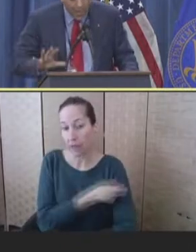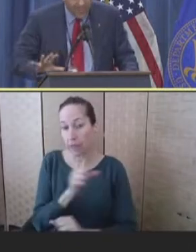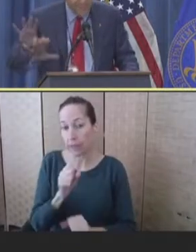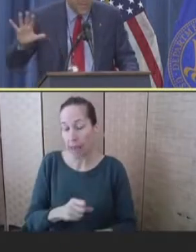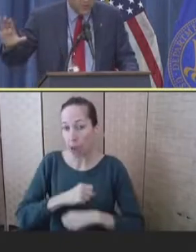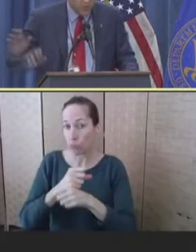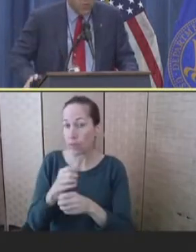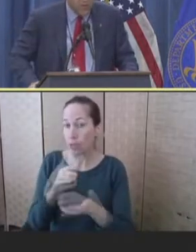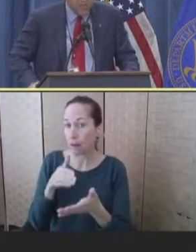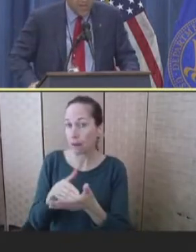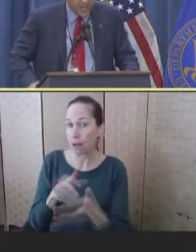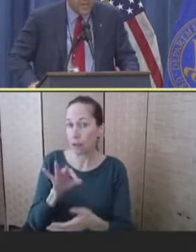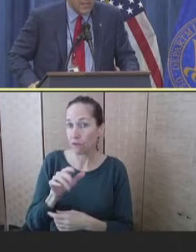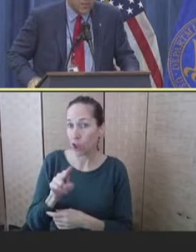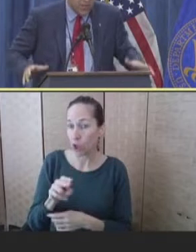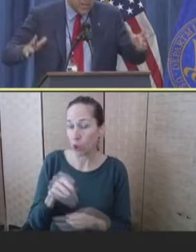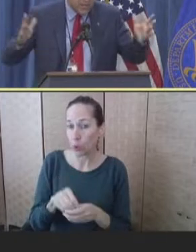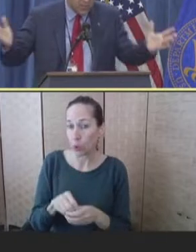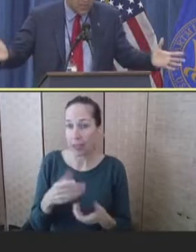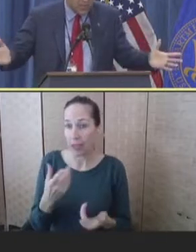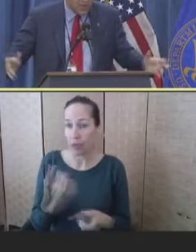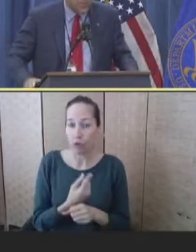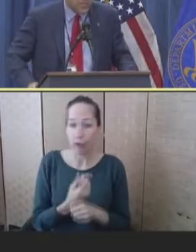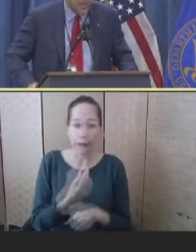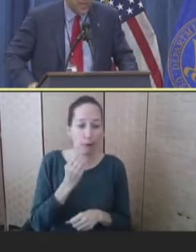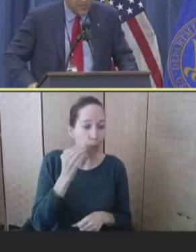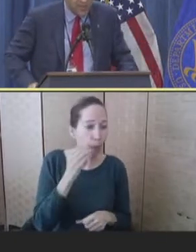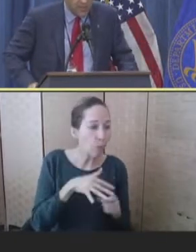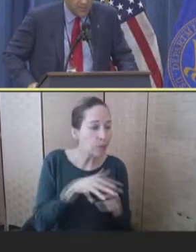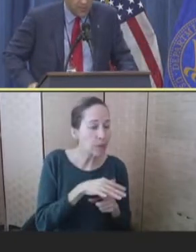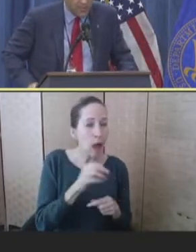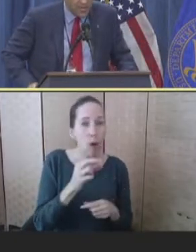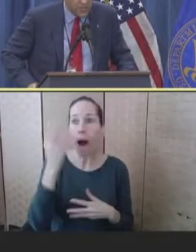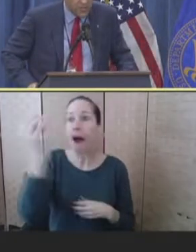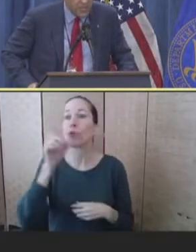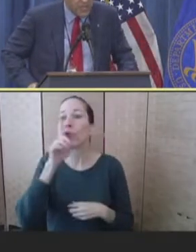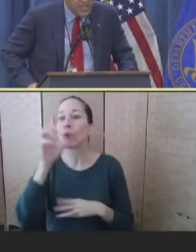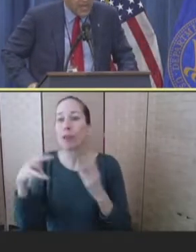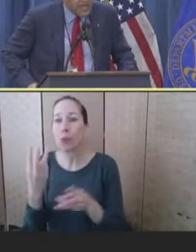as in the real world setting where you need to do a much larger study, obviously, to look for protection.